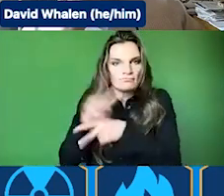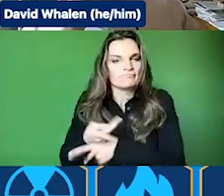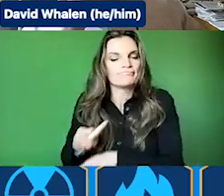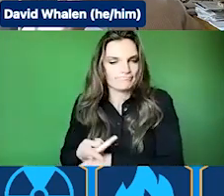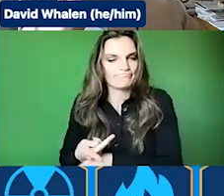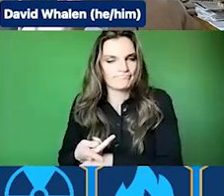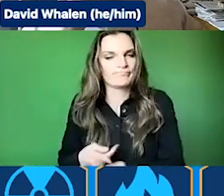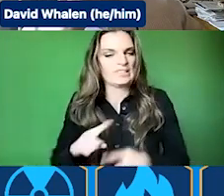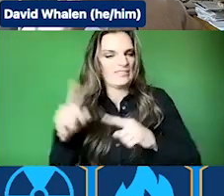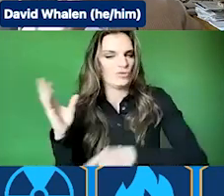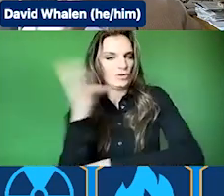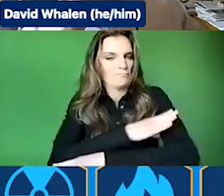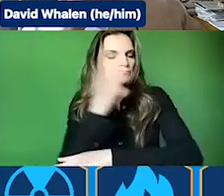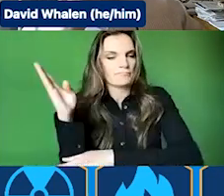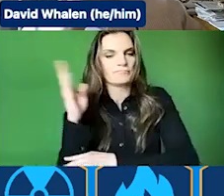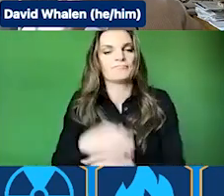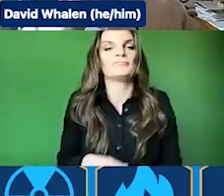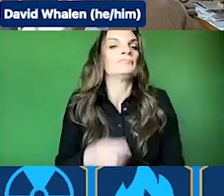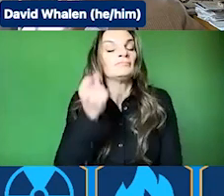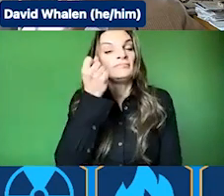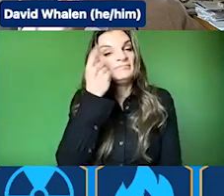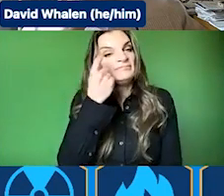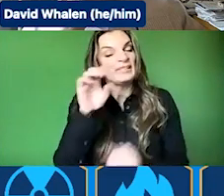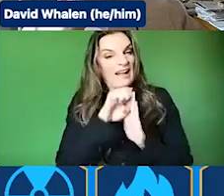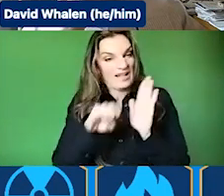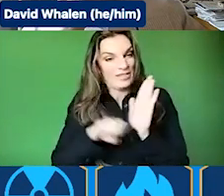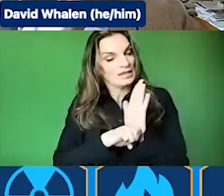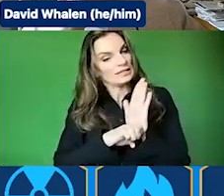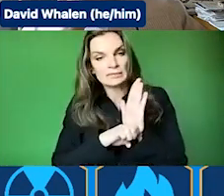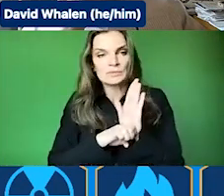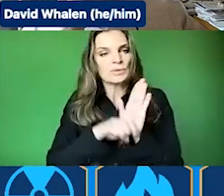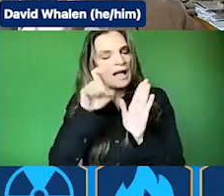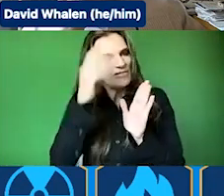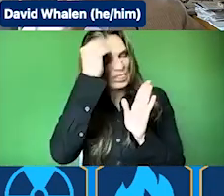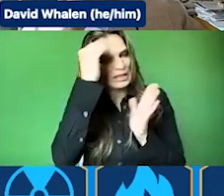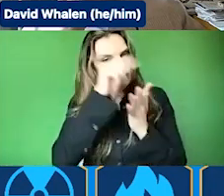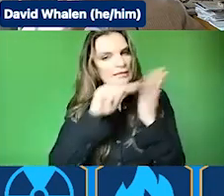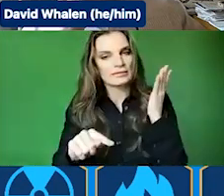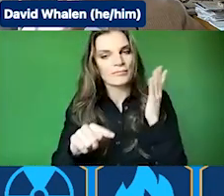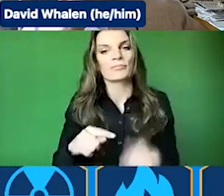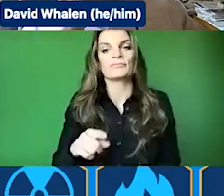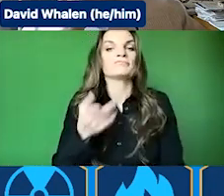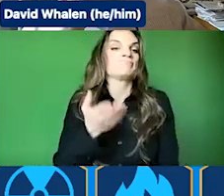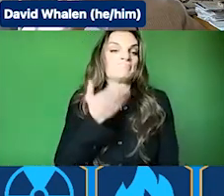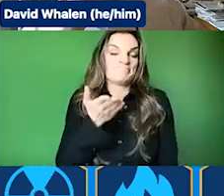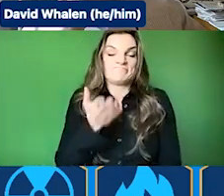universal ethical considerations across these. But this shift in orientation I think if you experienced it in a healthcare